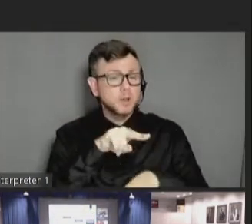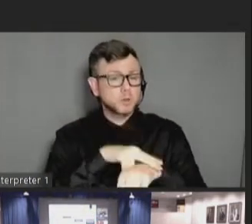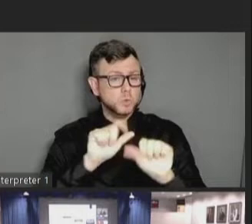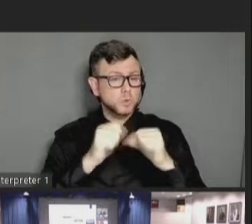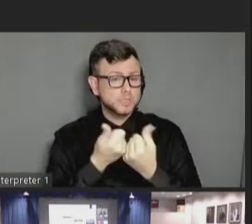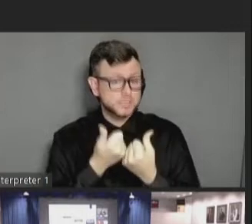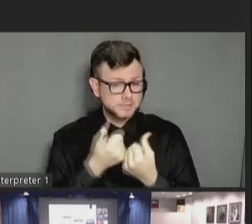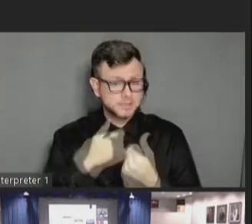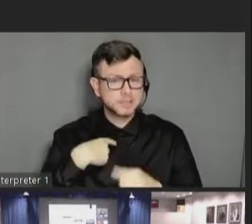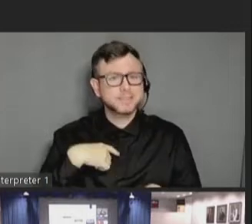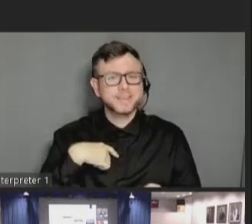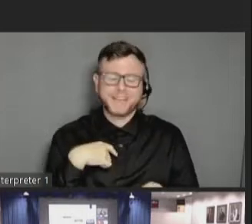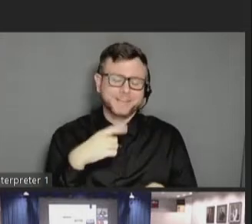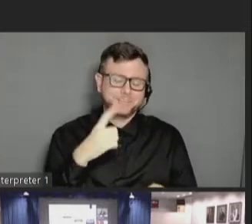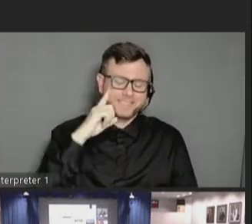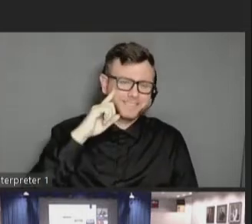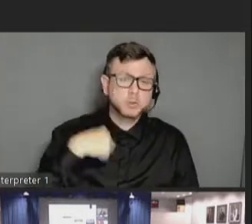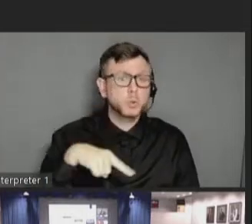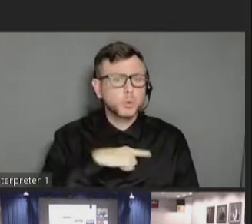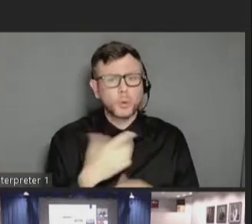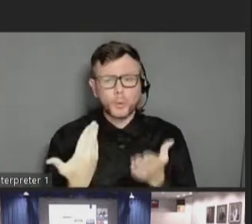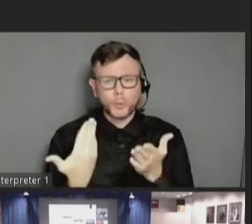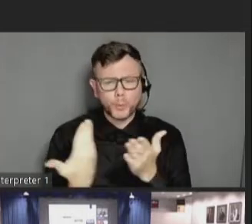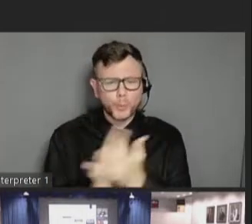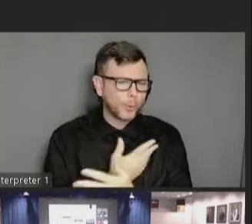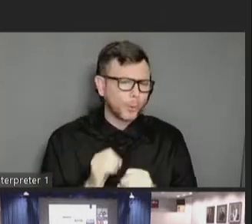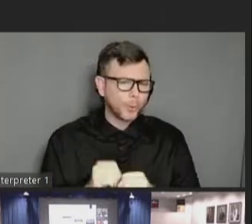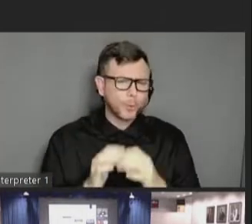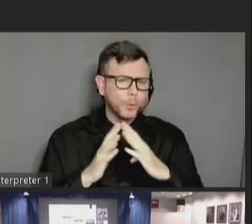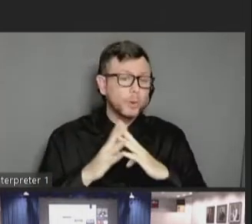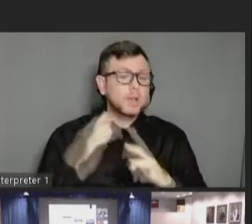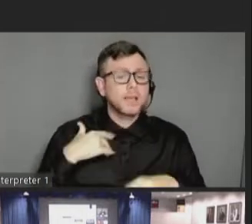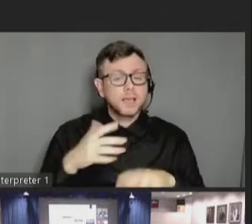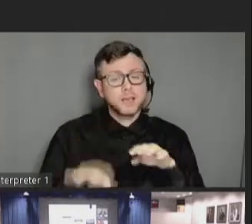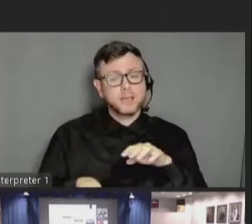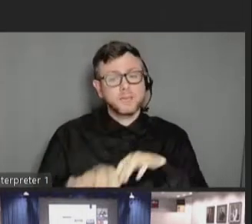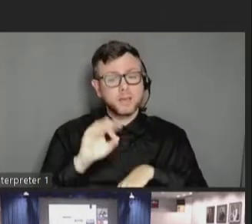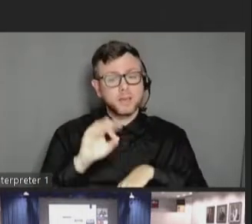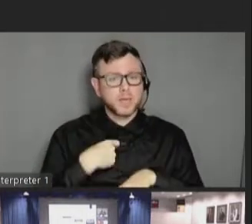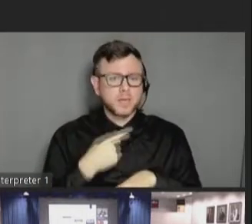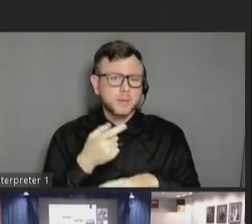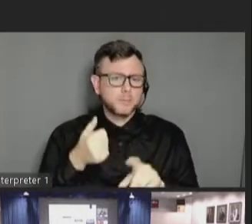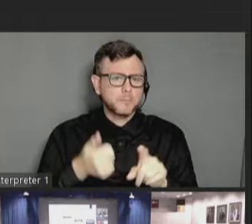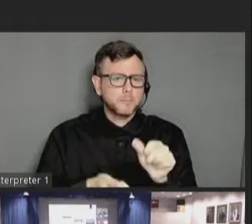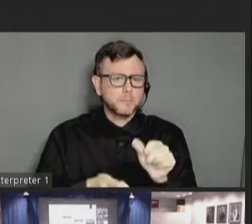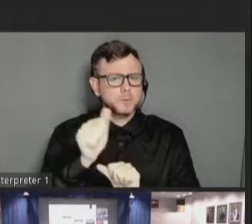that makes a lot of sense. We're a young organization founded by predominantly CHWs